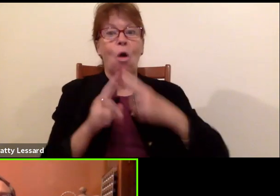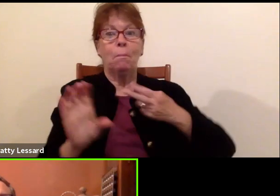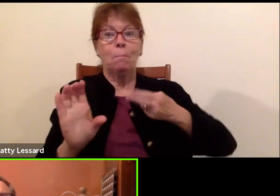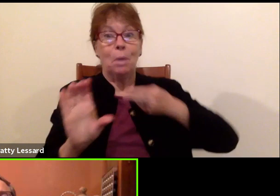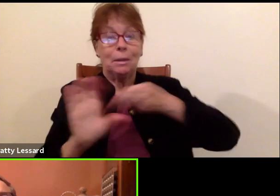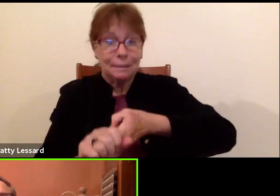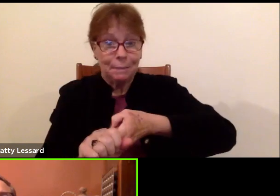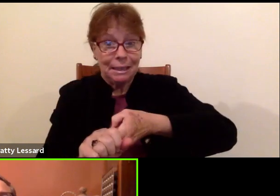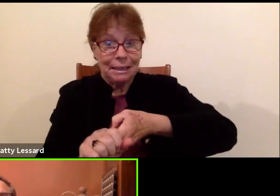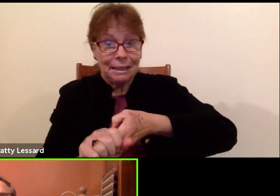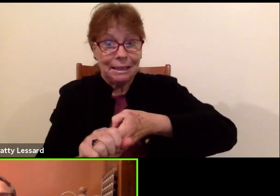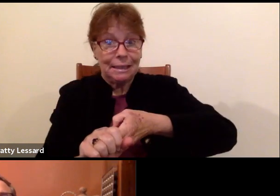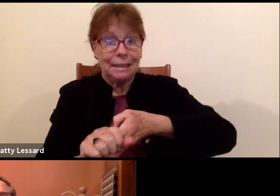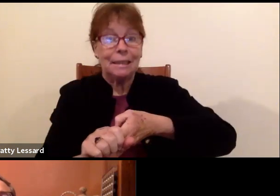As you and I have mentioned before, there